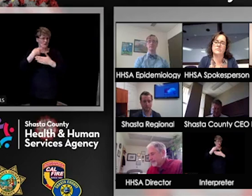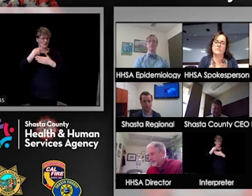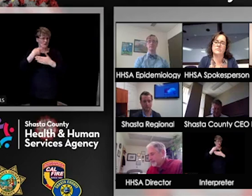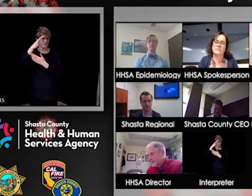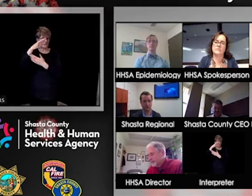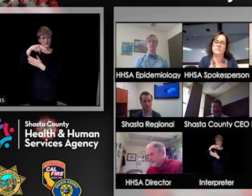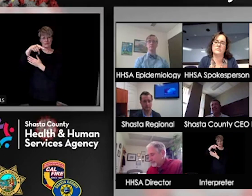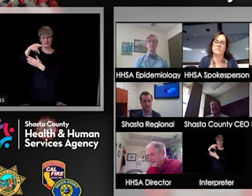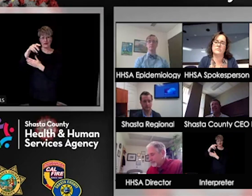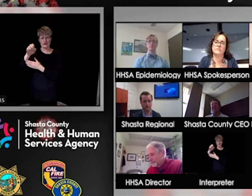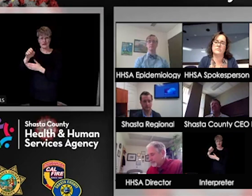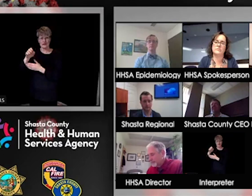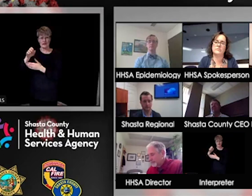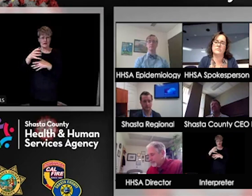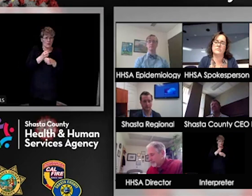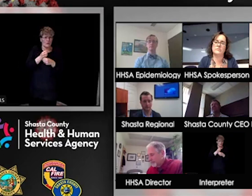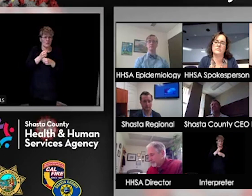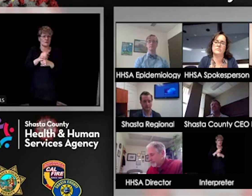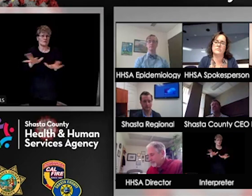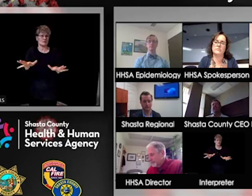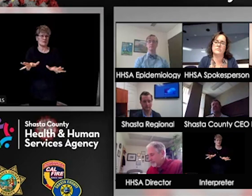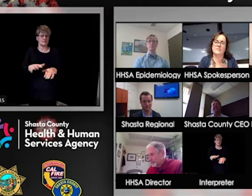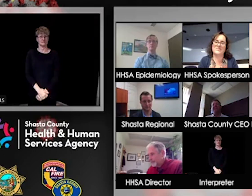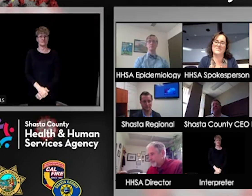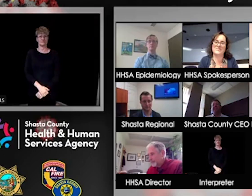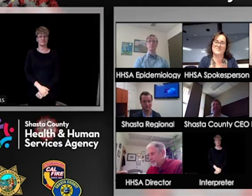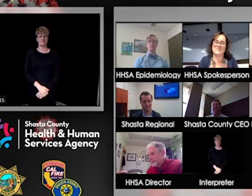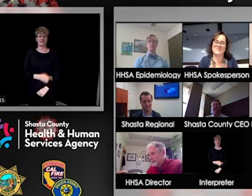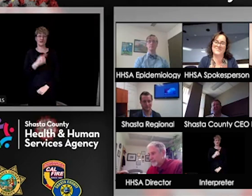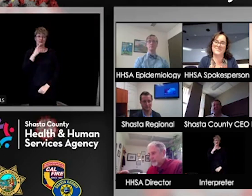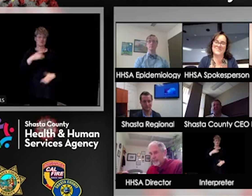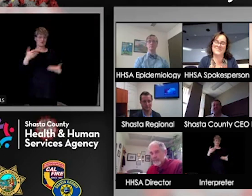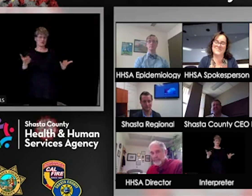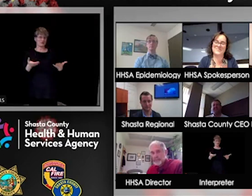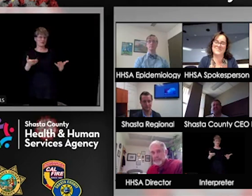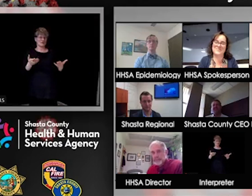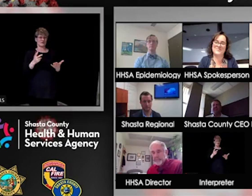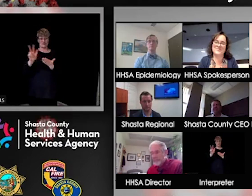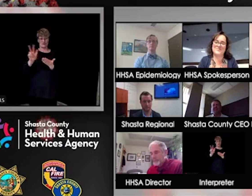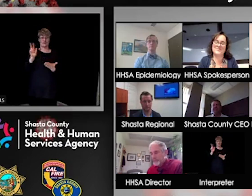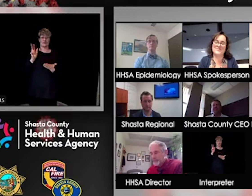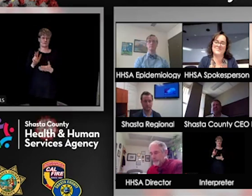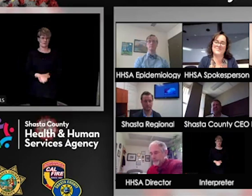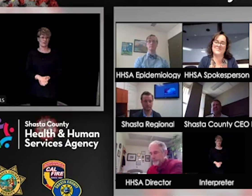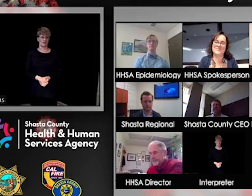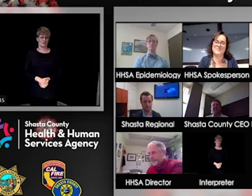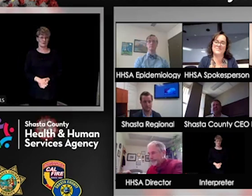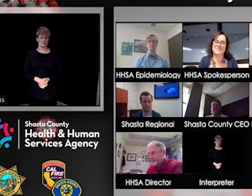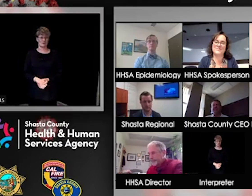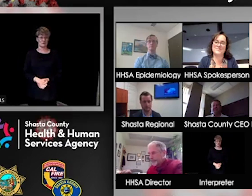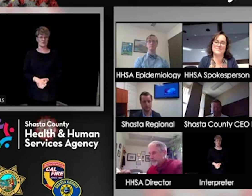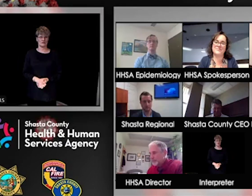on the call the last three weeks. I think all of us have a certain level of confidence